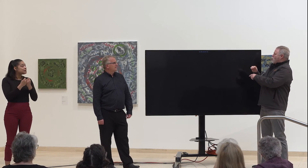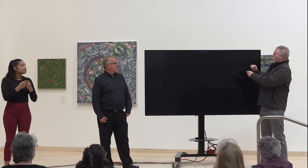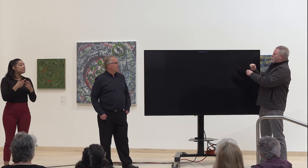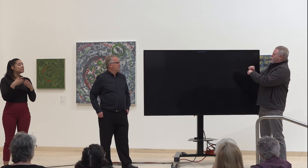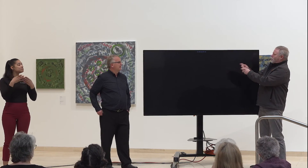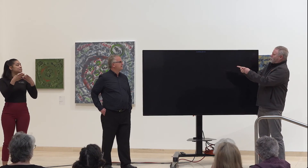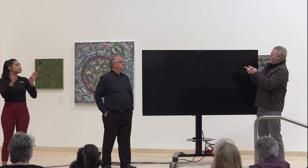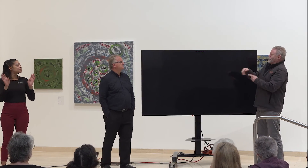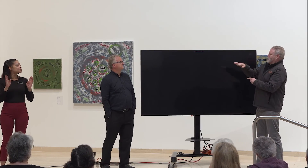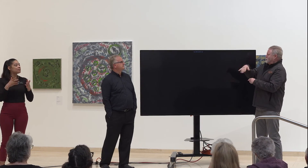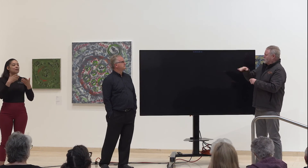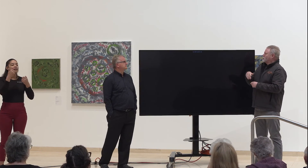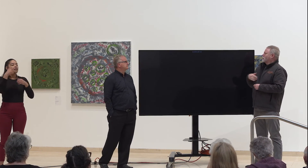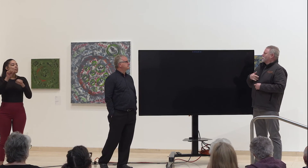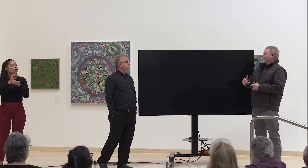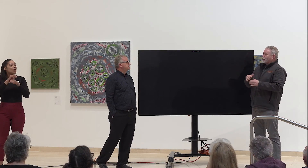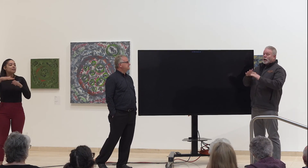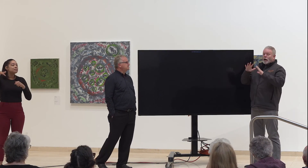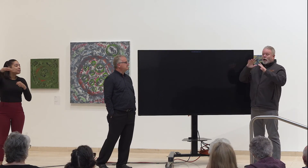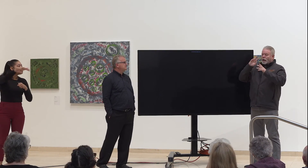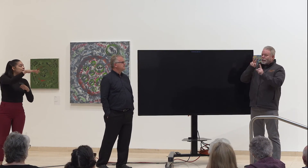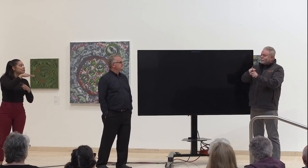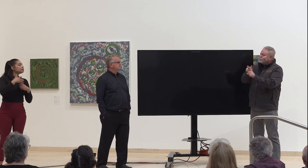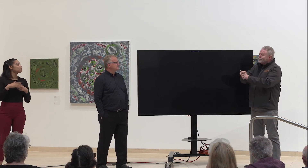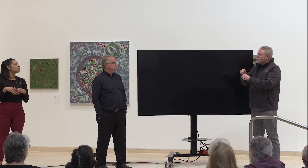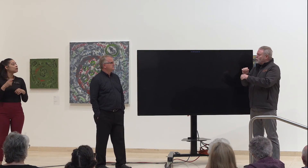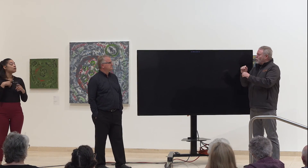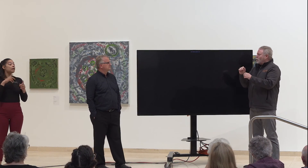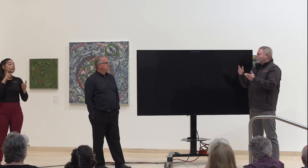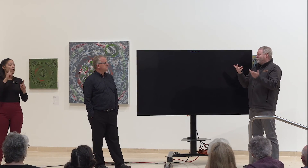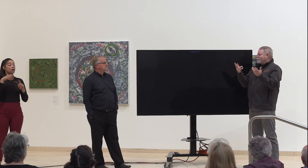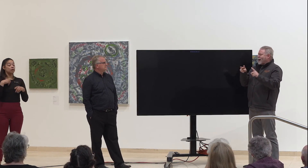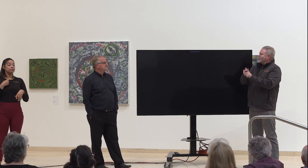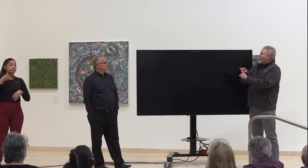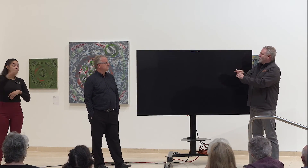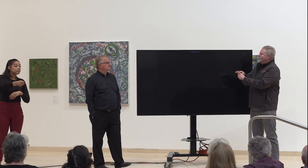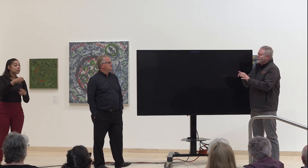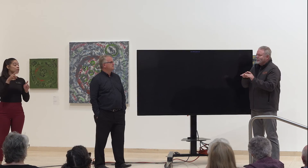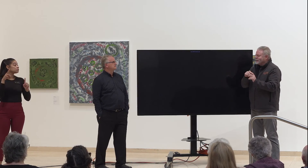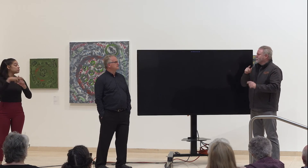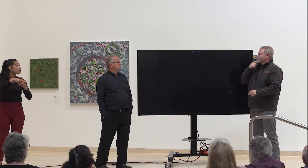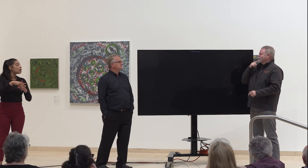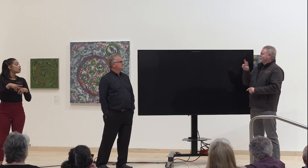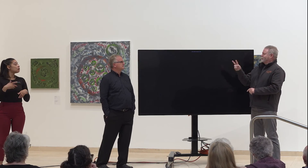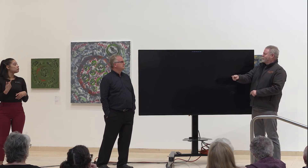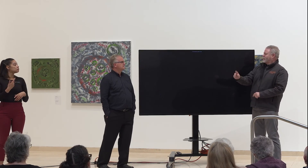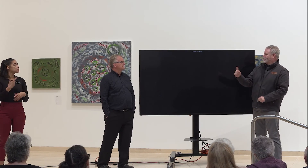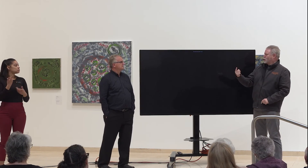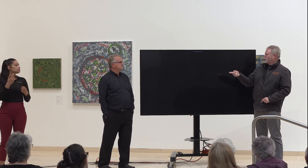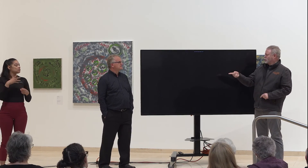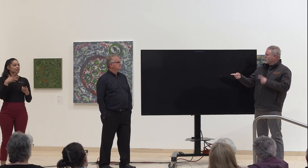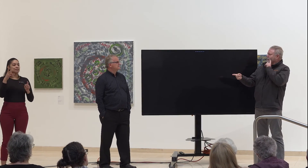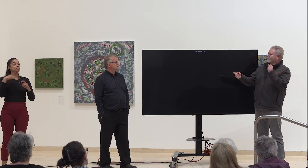agencies or places of employment, they oftentimes will assign a hearing person first